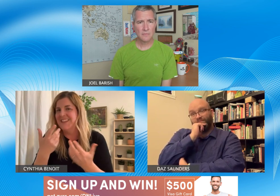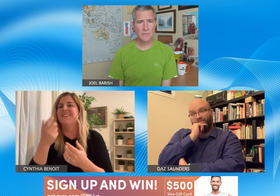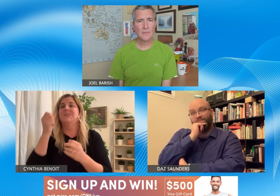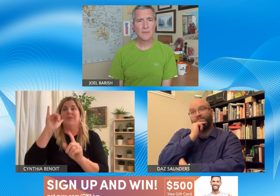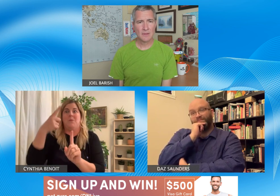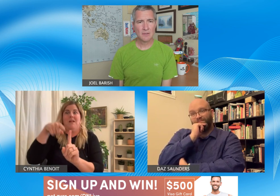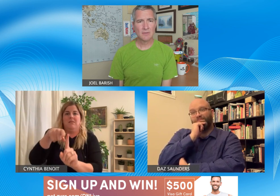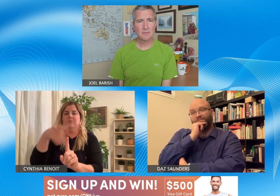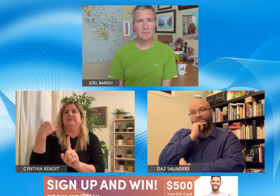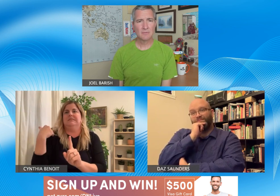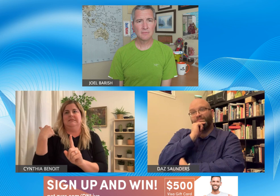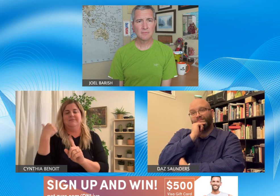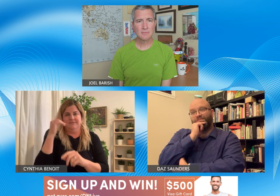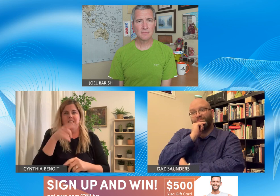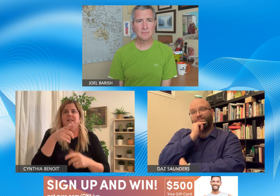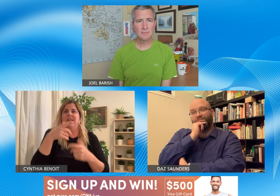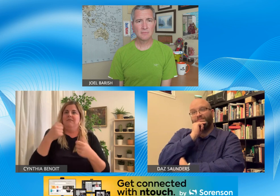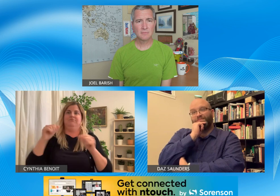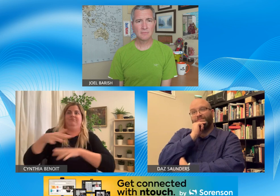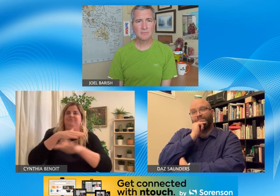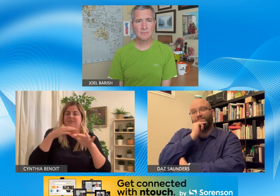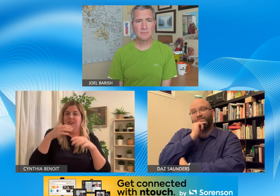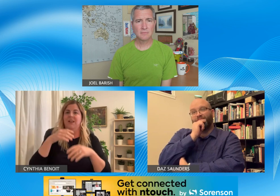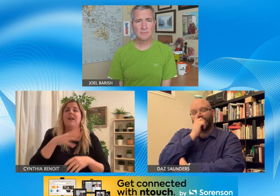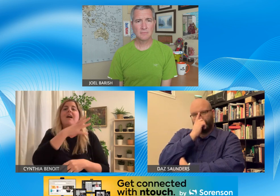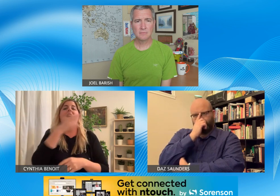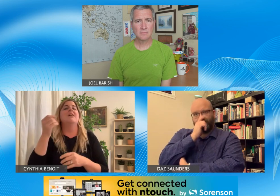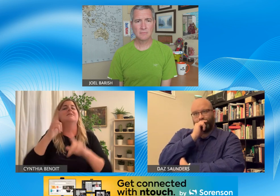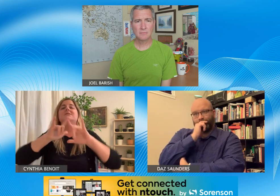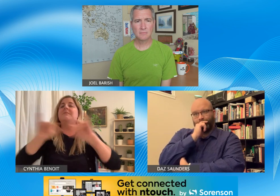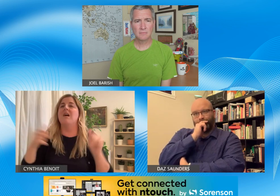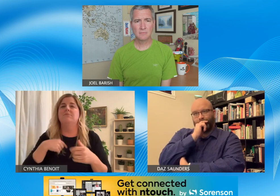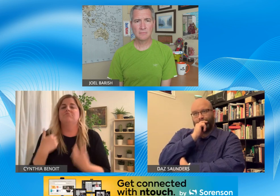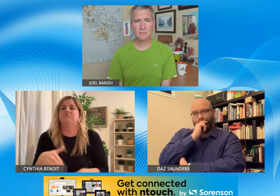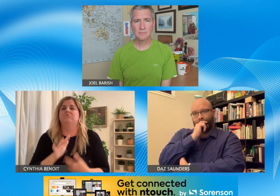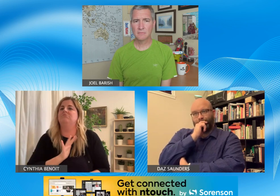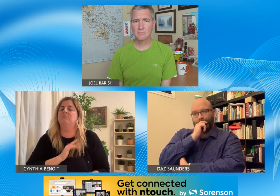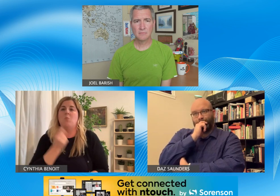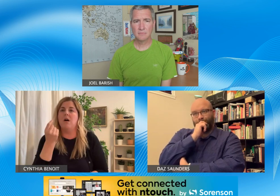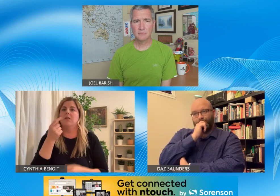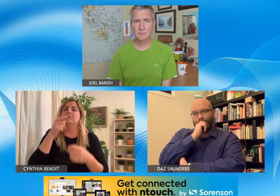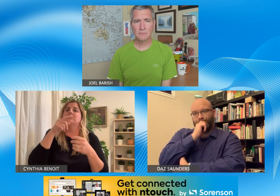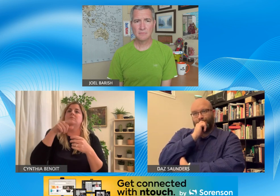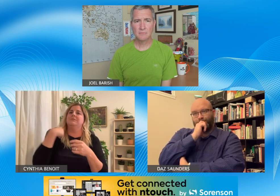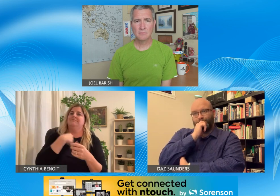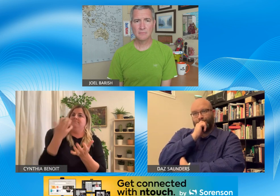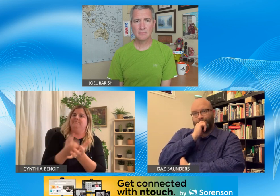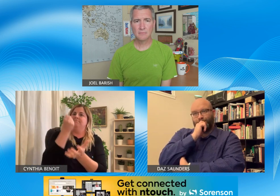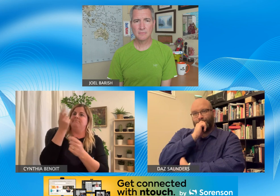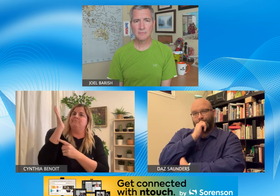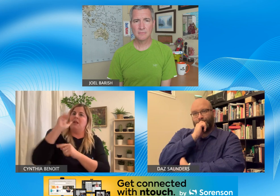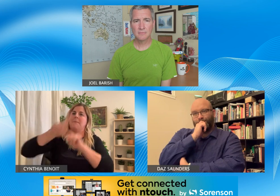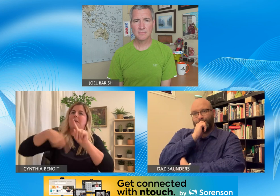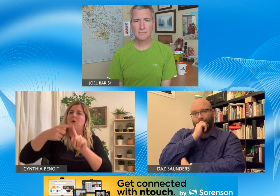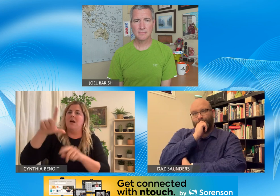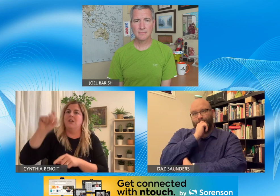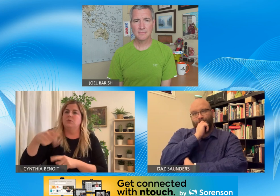During that time, I found it quite valuable to have the opportunity to present and talk about LSQPI.